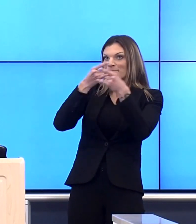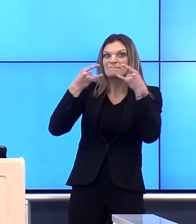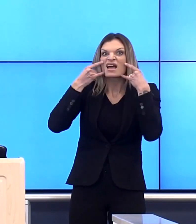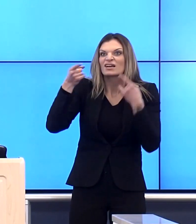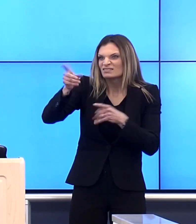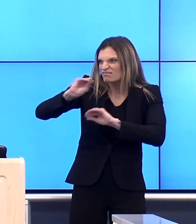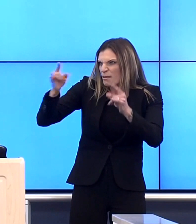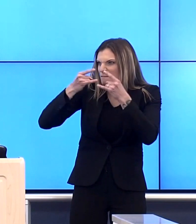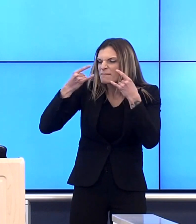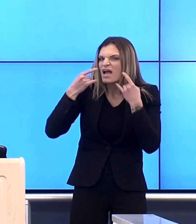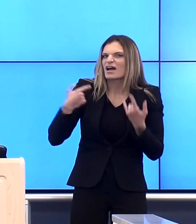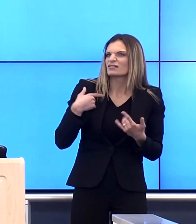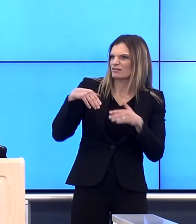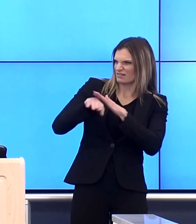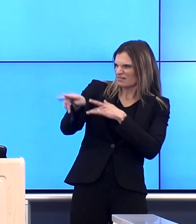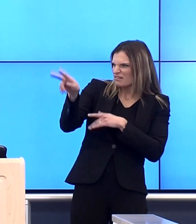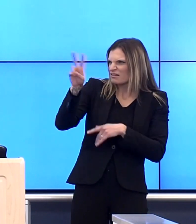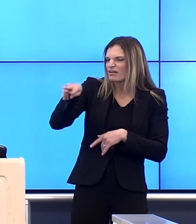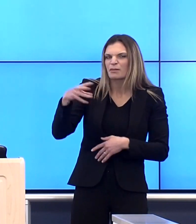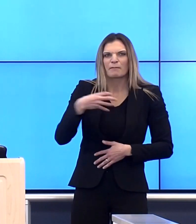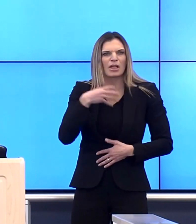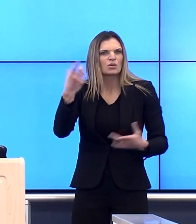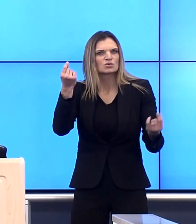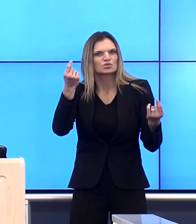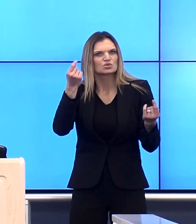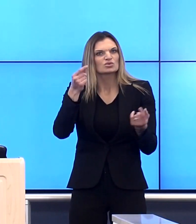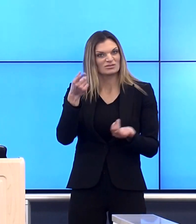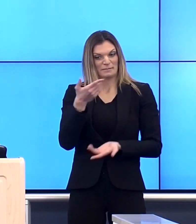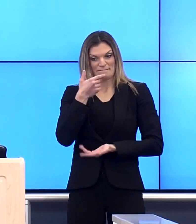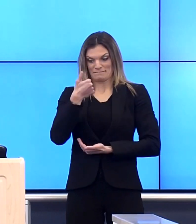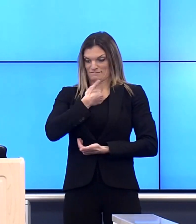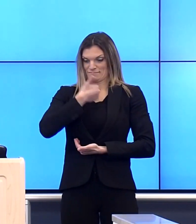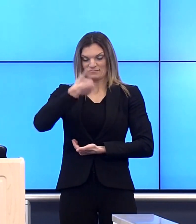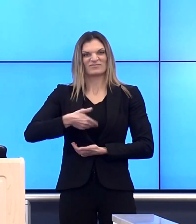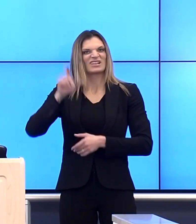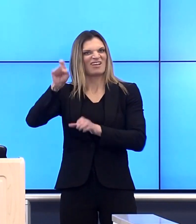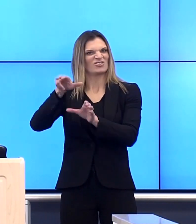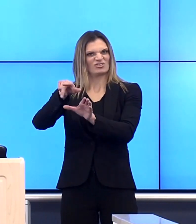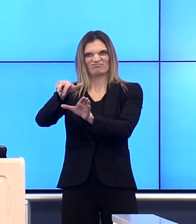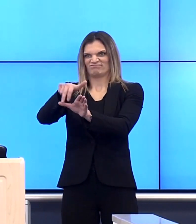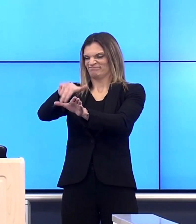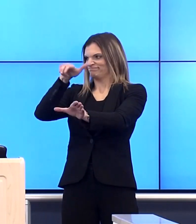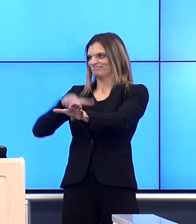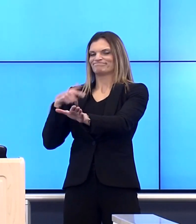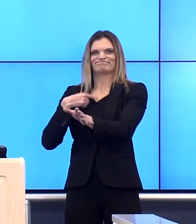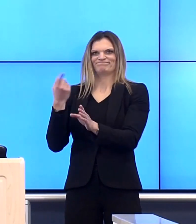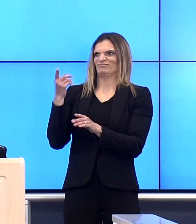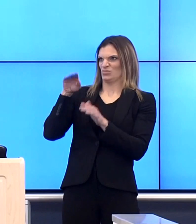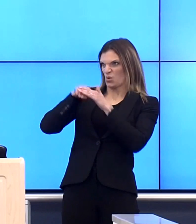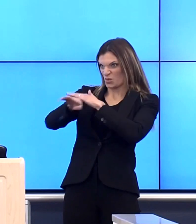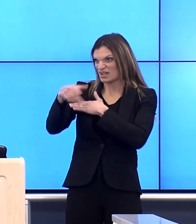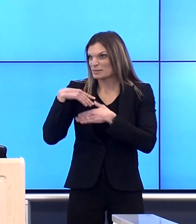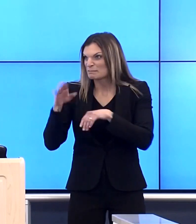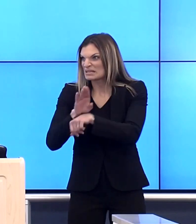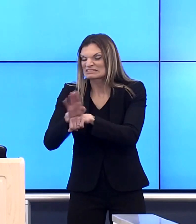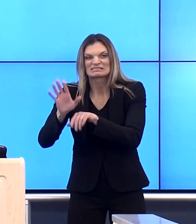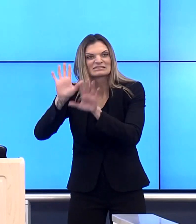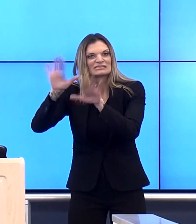INTO A BUSINESS AND THEY’RE NOT ENFORCING THE MASK MANDATE? ENFORCING THE MASK MANDATE? I TELL THEM WALK OUT OF THE I TELL THEM WALK OUT OF THE BUSINESS. BUSINESS. BECAUSE THEY’RE NOT FOLLOWING BECAUSE THEY’RE NOT FOLLOWING THE LAW AND THEY’RE NOT DOING THE LAW AND THEY’RE NOT DOING WHAT THEY NEED TO DO TO KEEP YOU